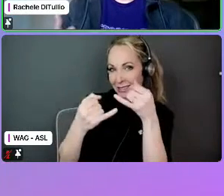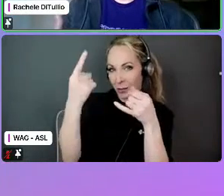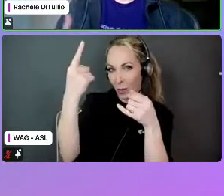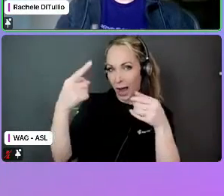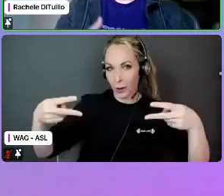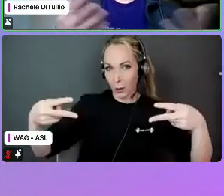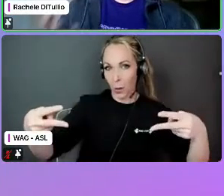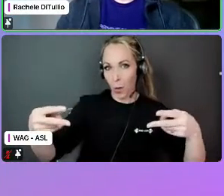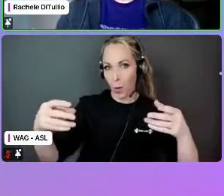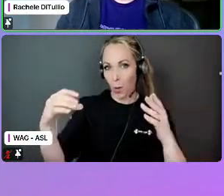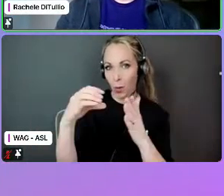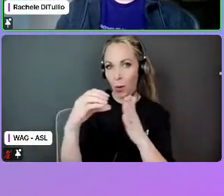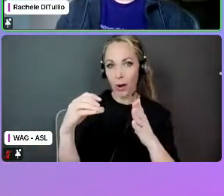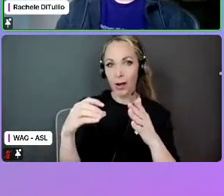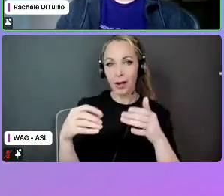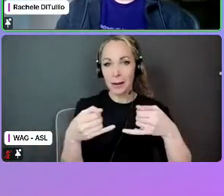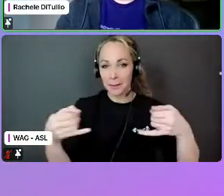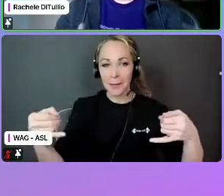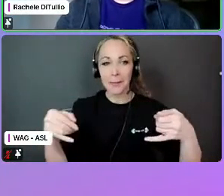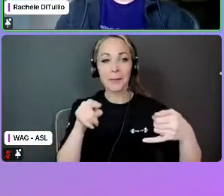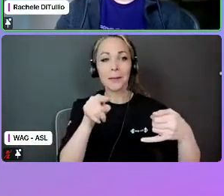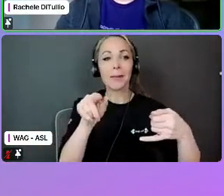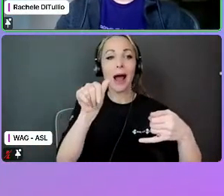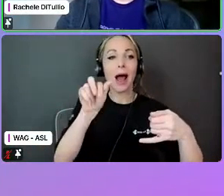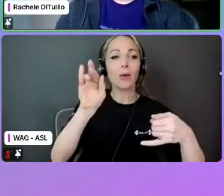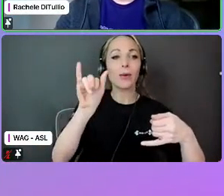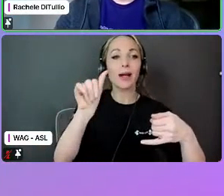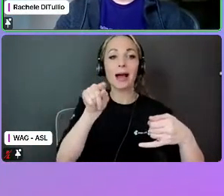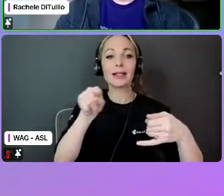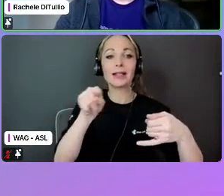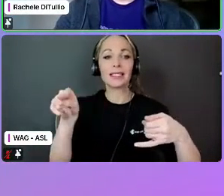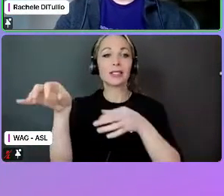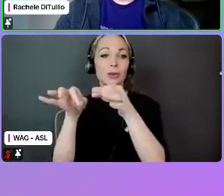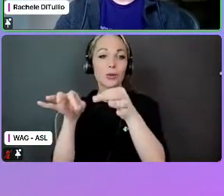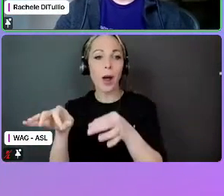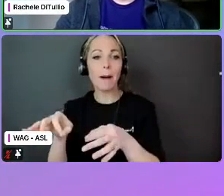error 2, and if we look down at our input, we have aria